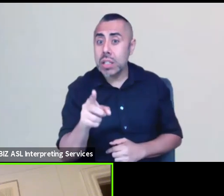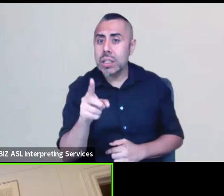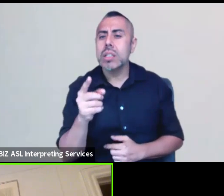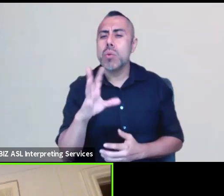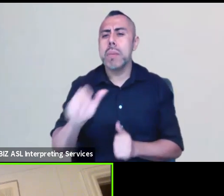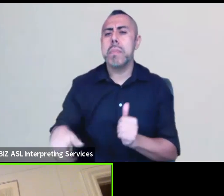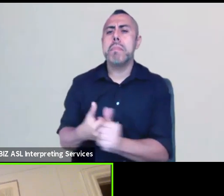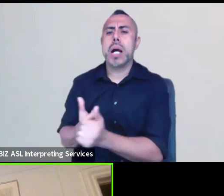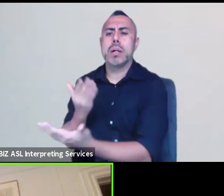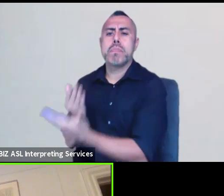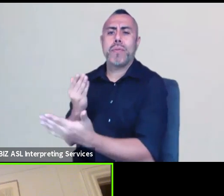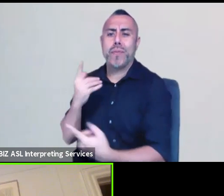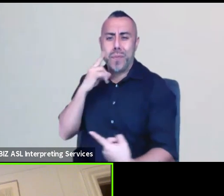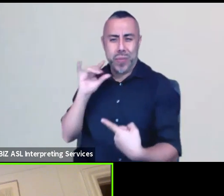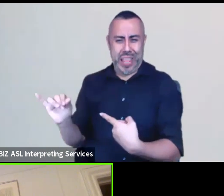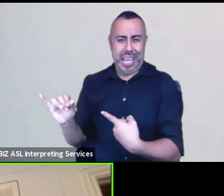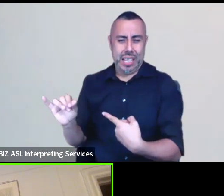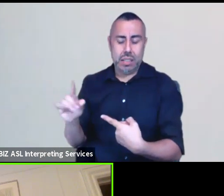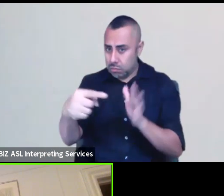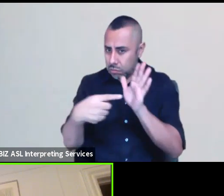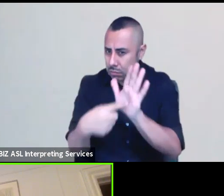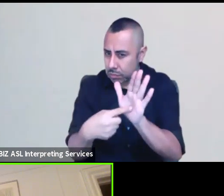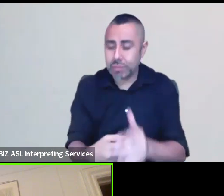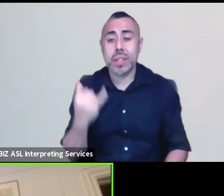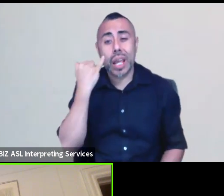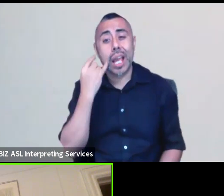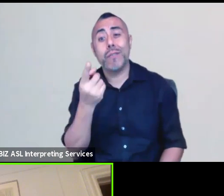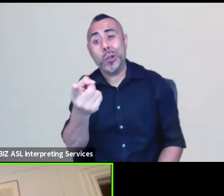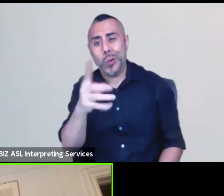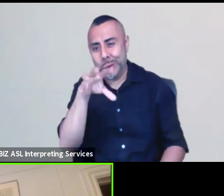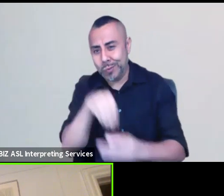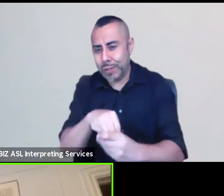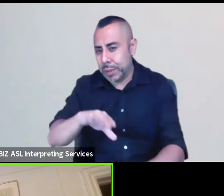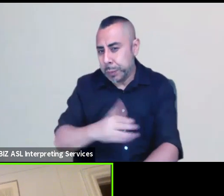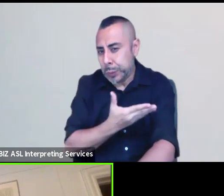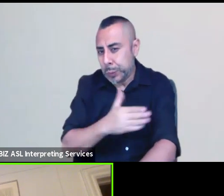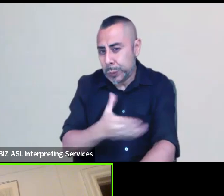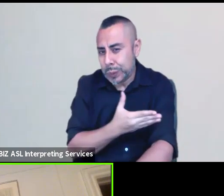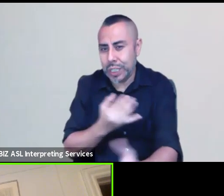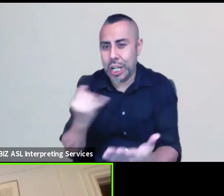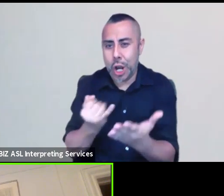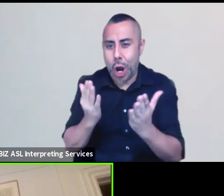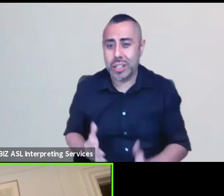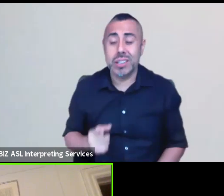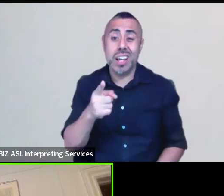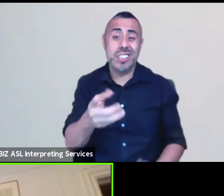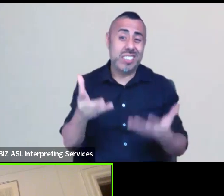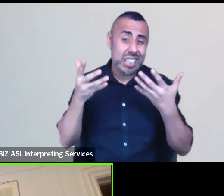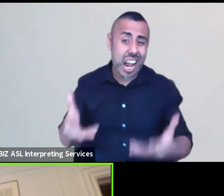For example, if you're a musician and you sell a lot of T-shirts and CDs,